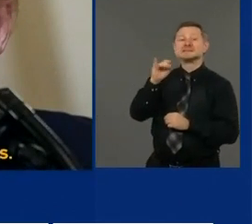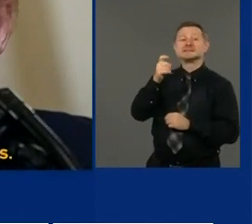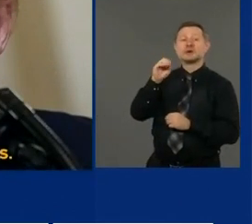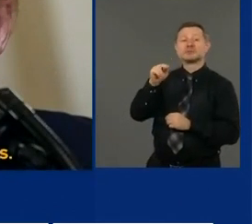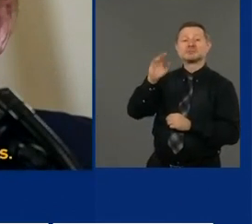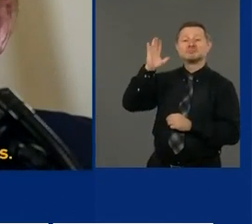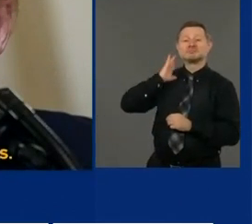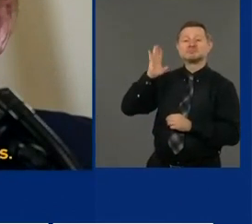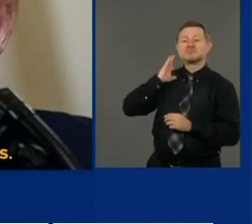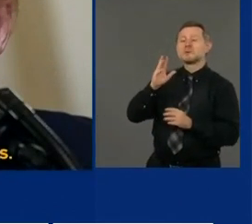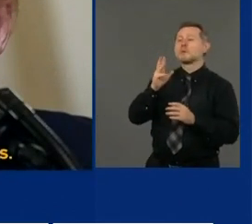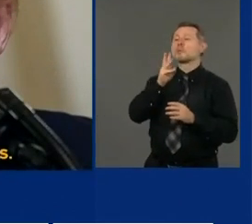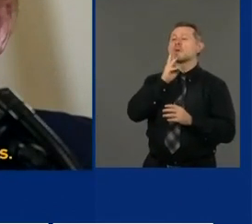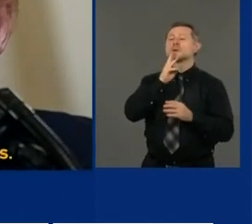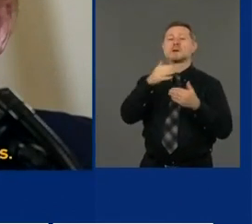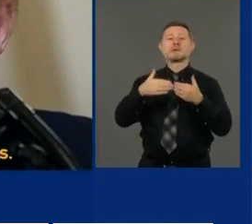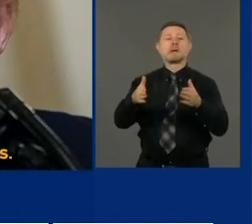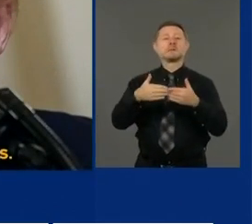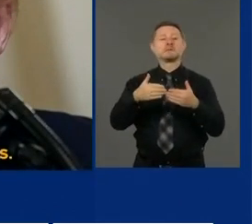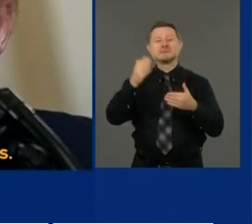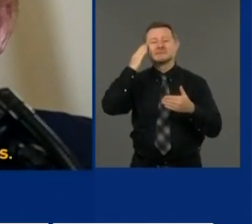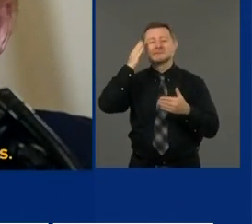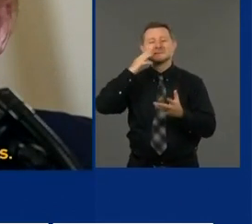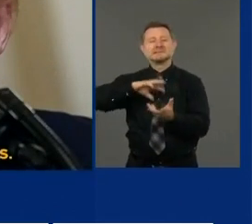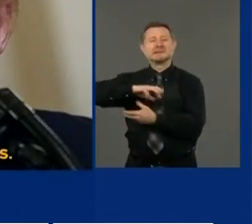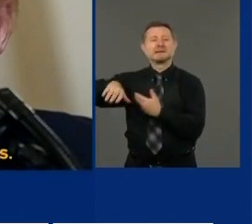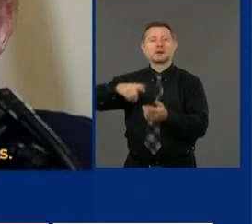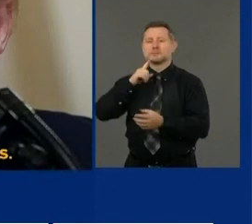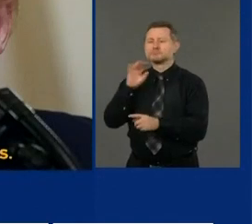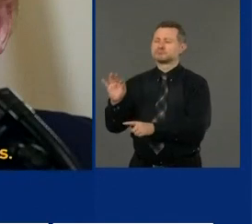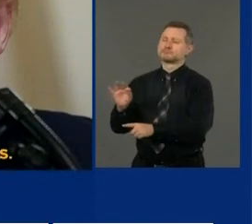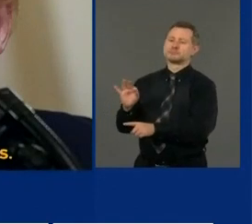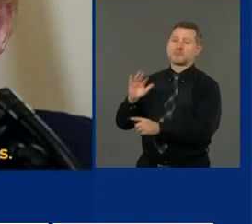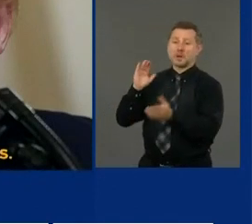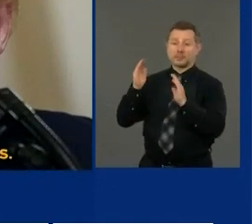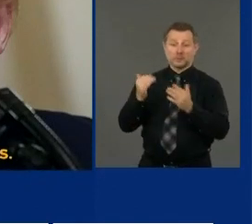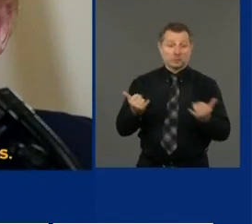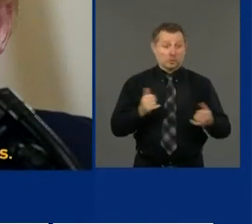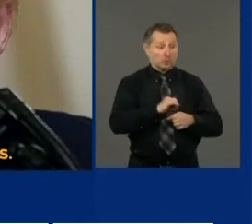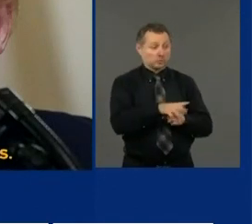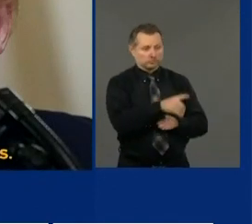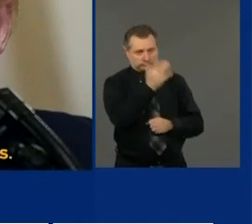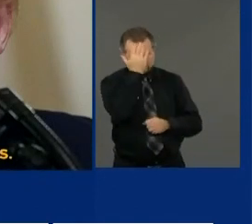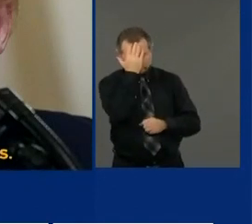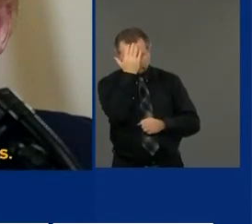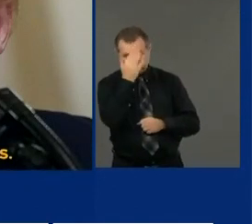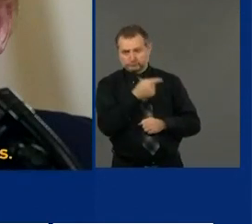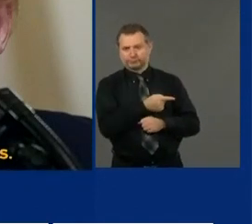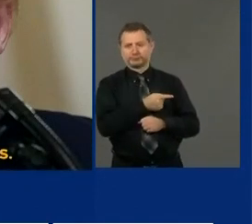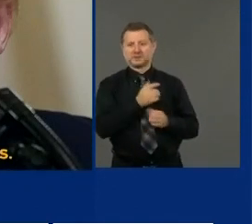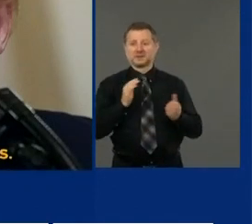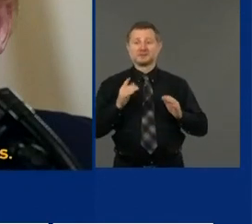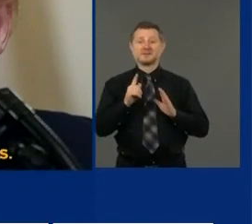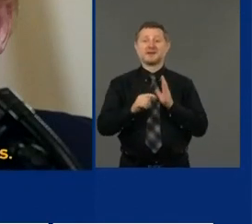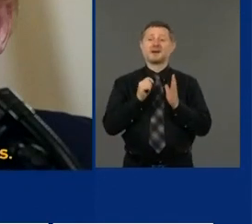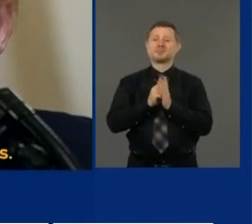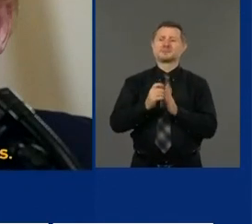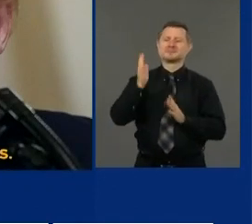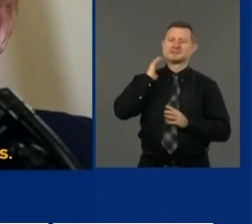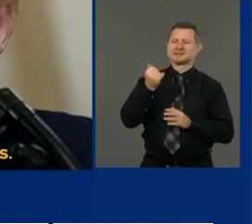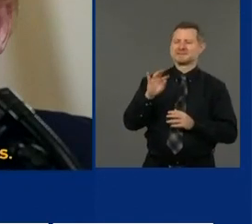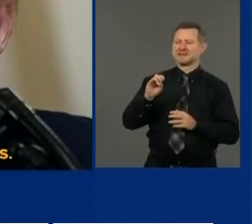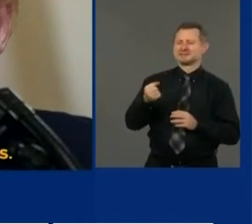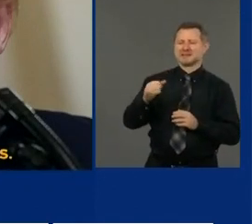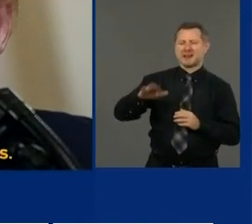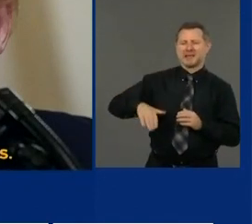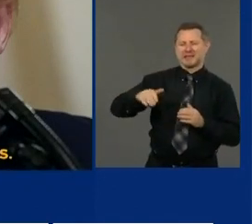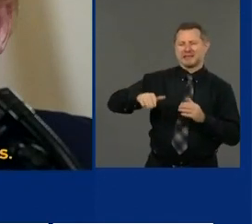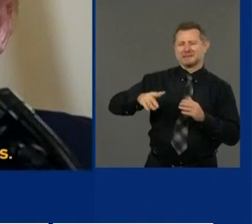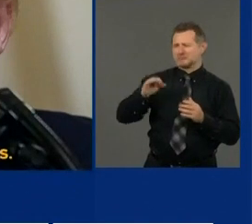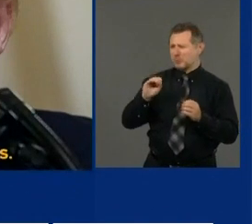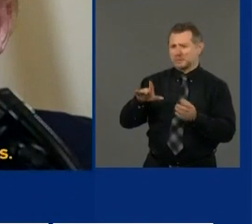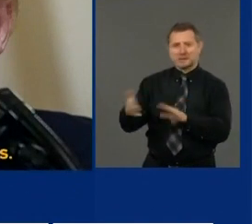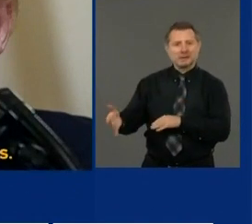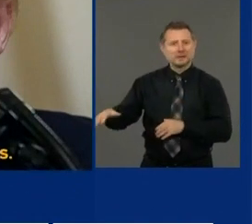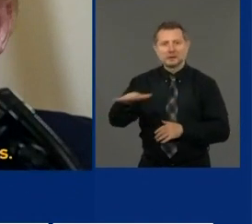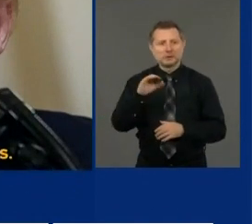TRUMPS COVID SCANDAL MAKES WHAT